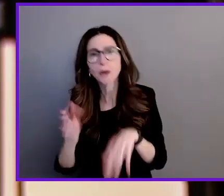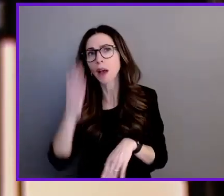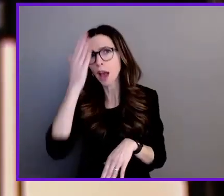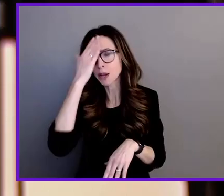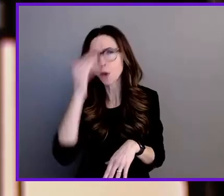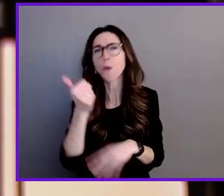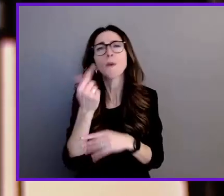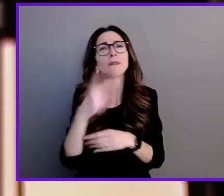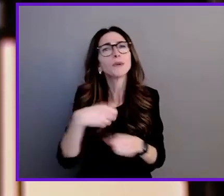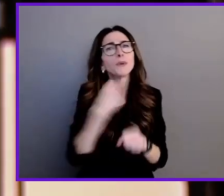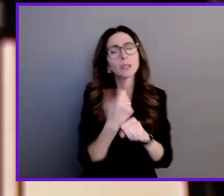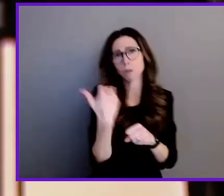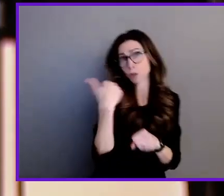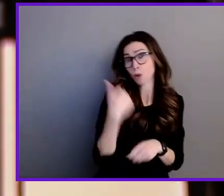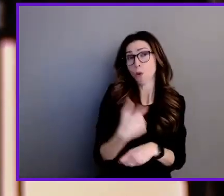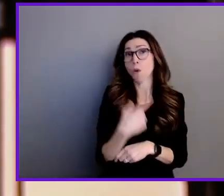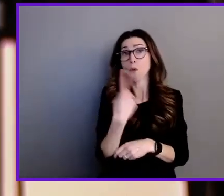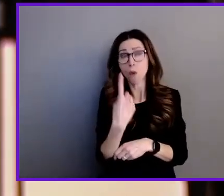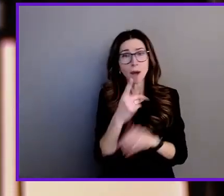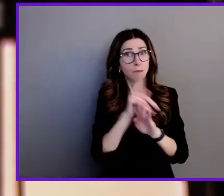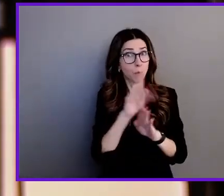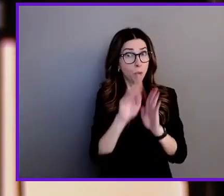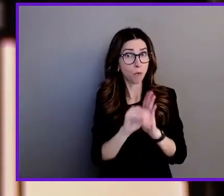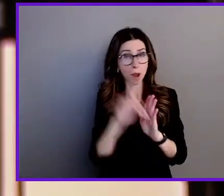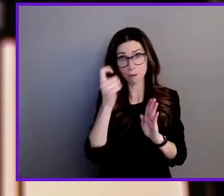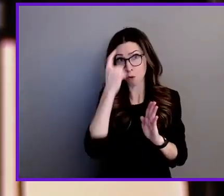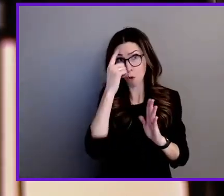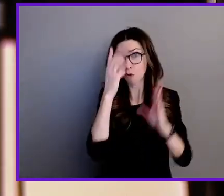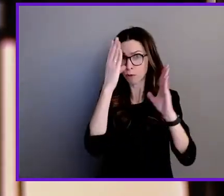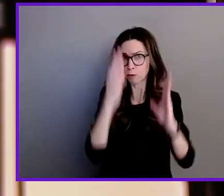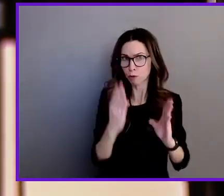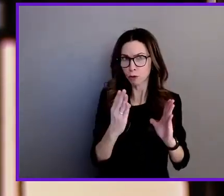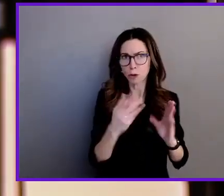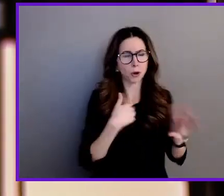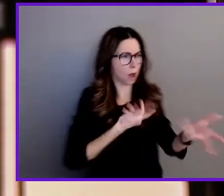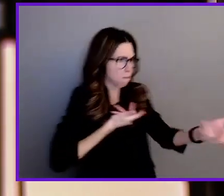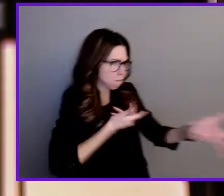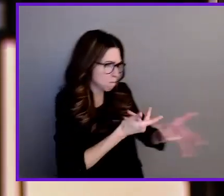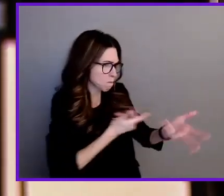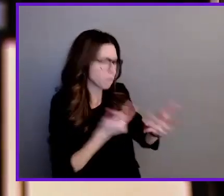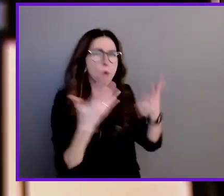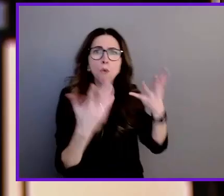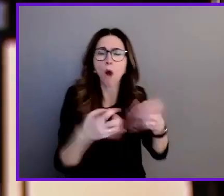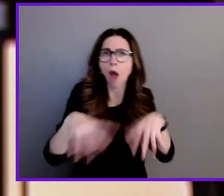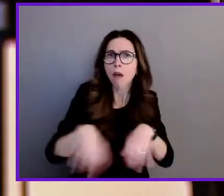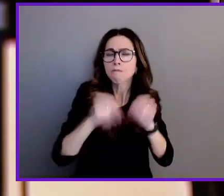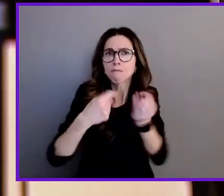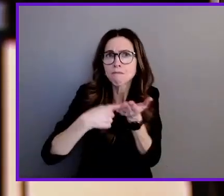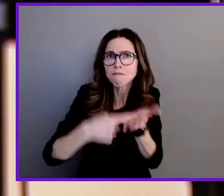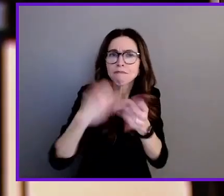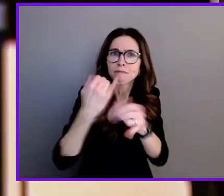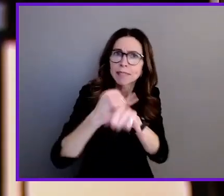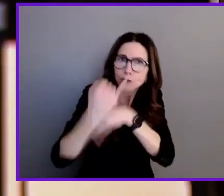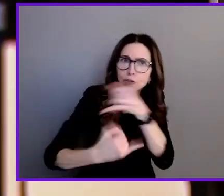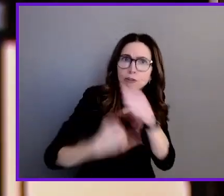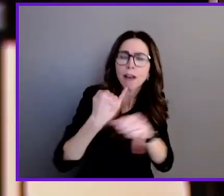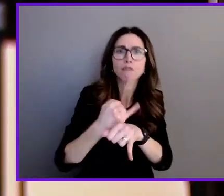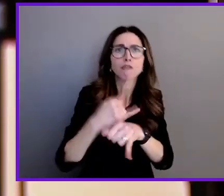the ad hoc “change programs to work with us” to do international diplomacy, to work, to travel, to tour our artists ... and we worked together.